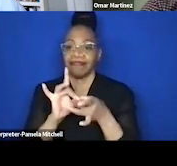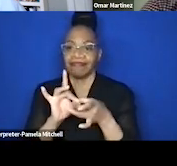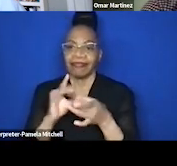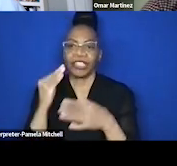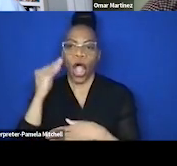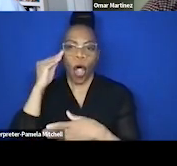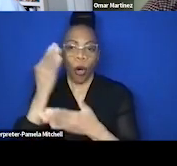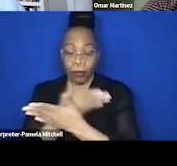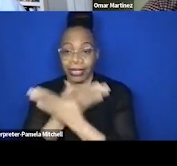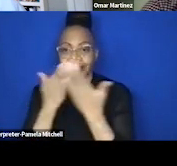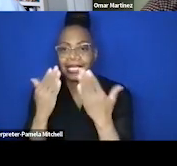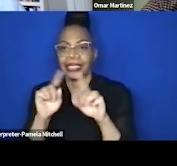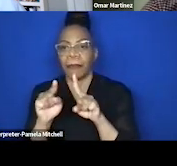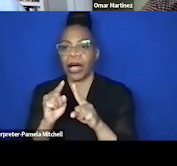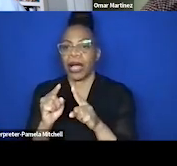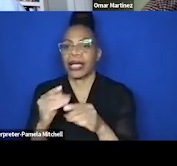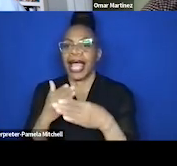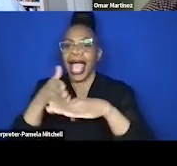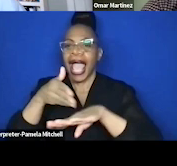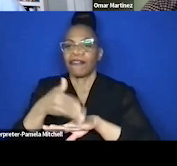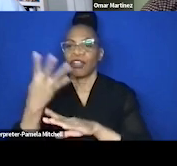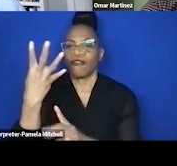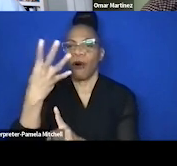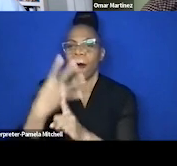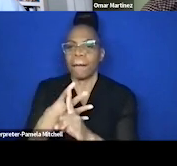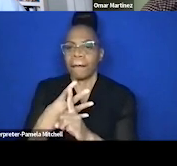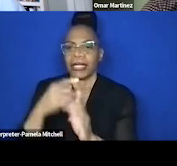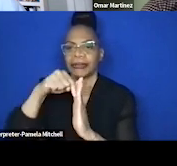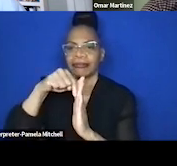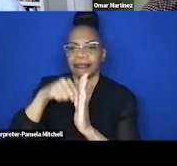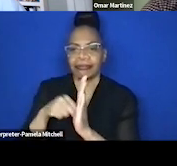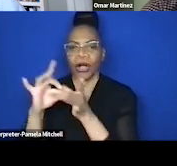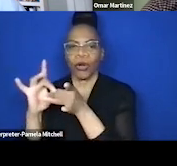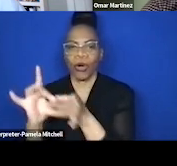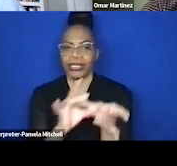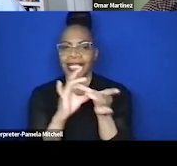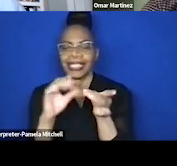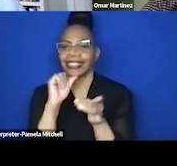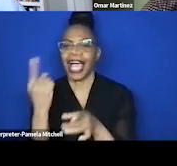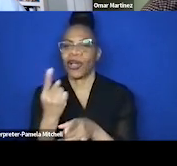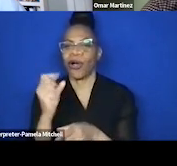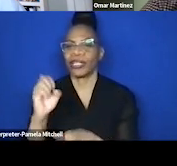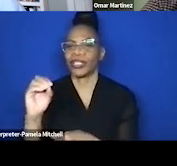But after four months of intensive coordination, not just with the SOAR case worker and all the entities that follow with that,